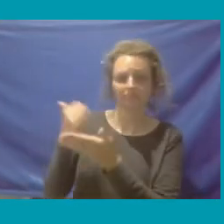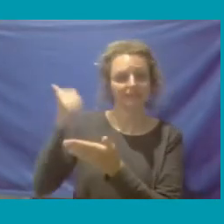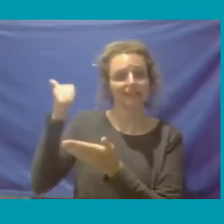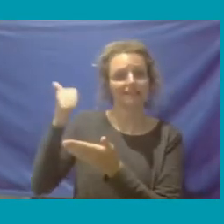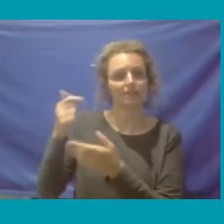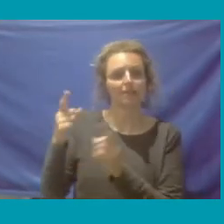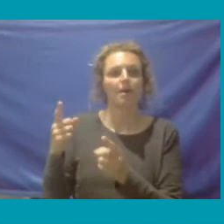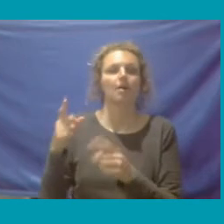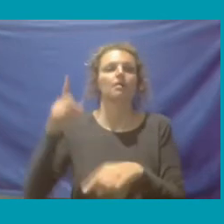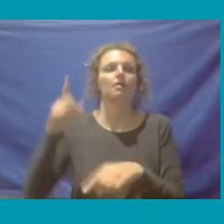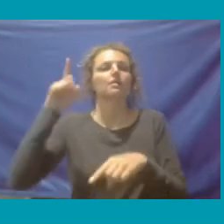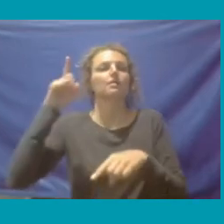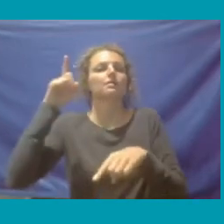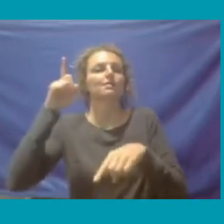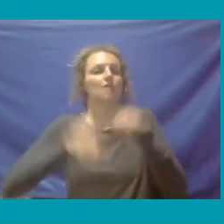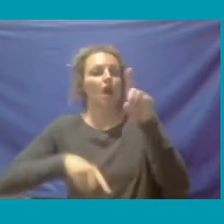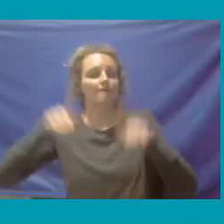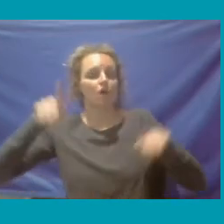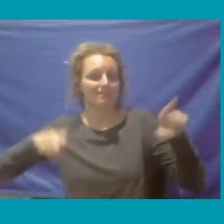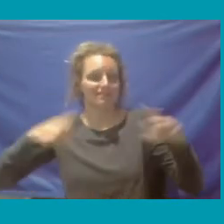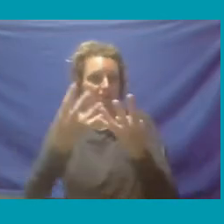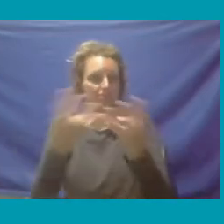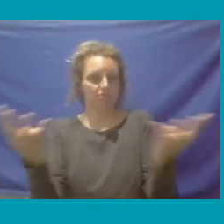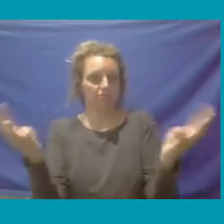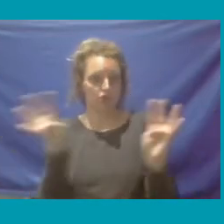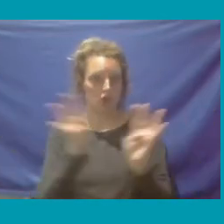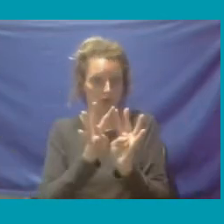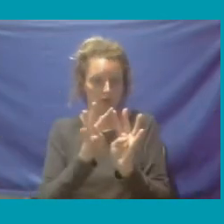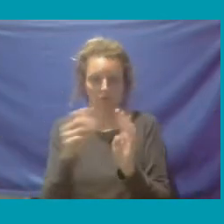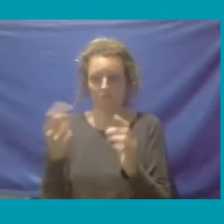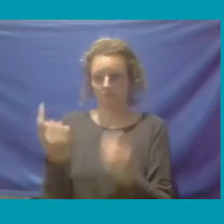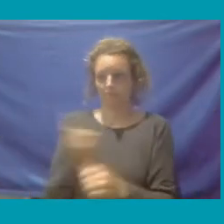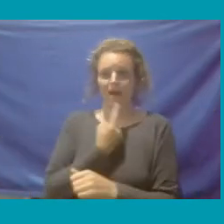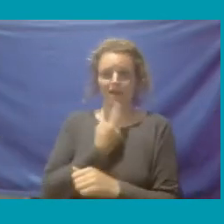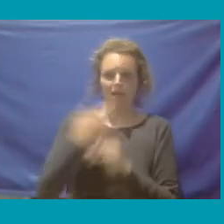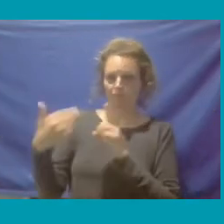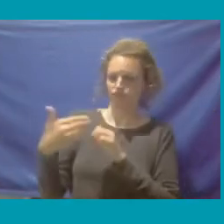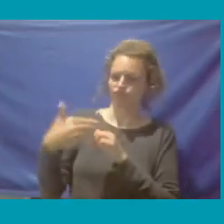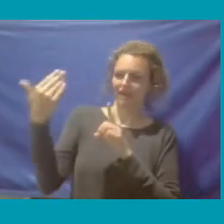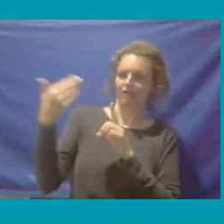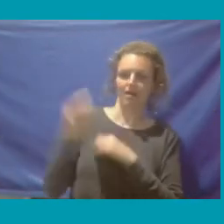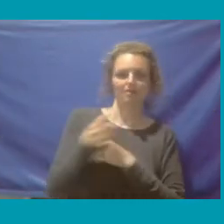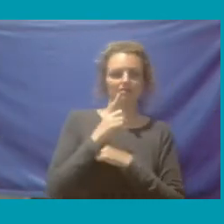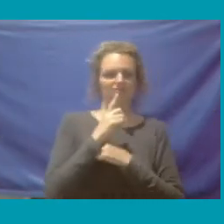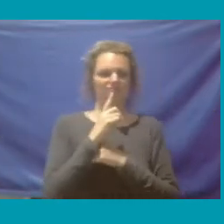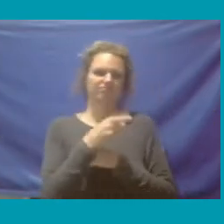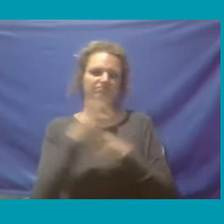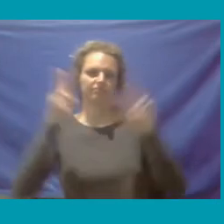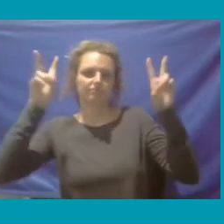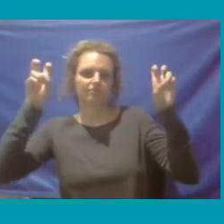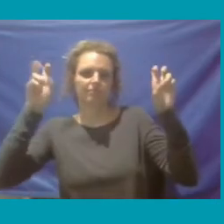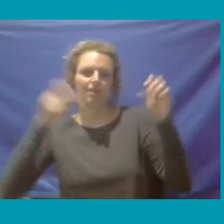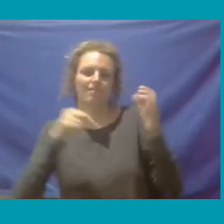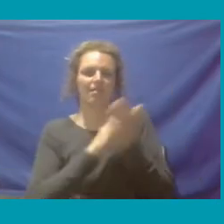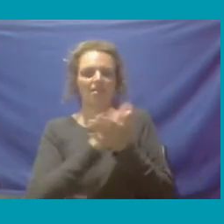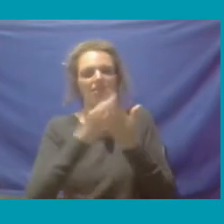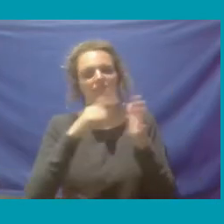widely known as 'that guy,' so I'm gonna be that guy for just a brief moment.